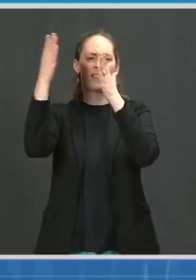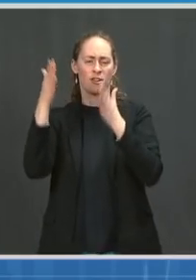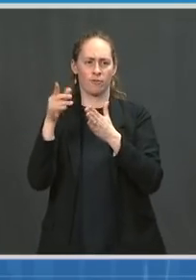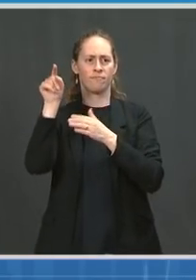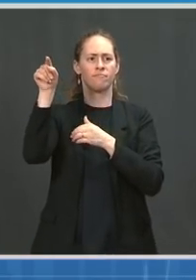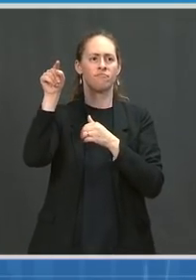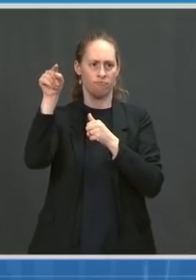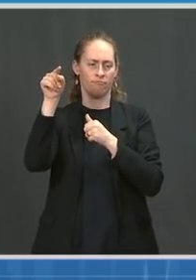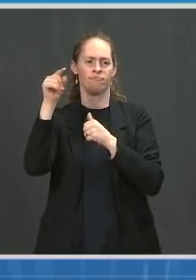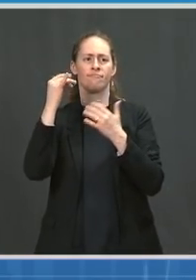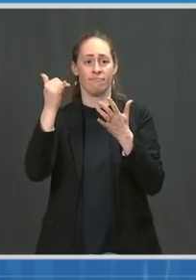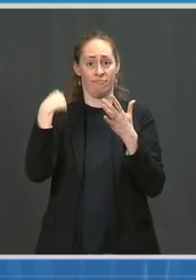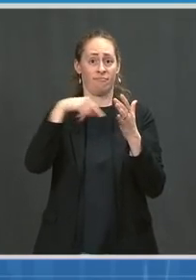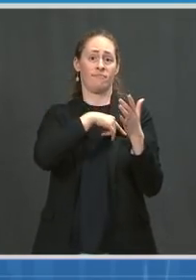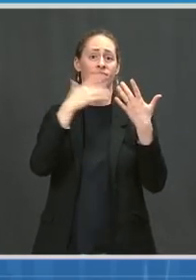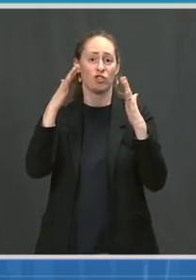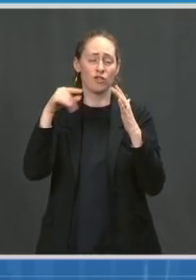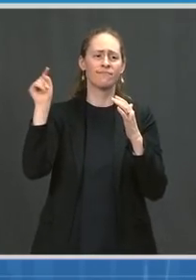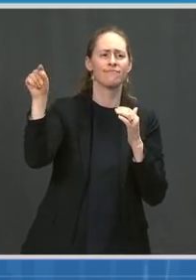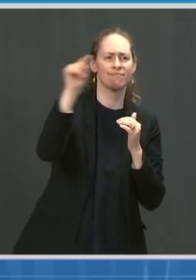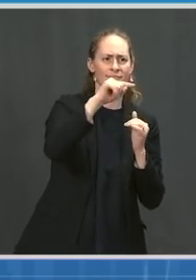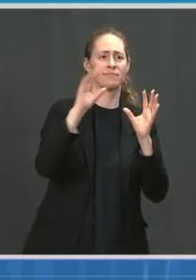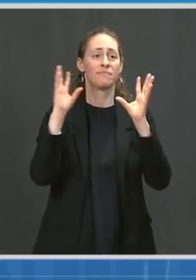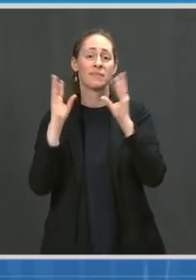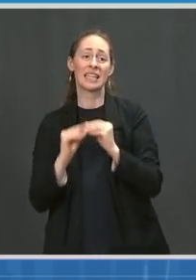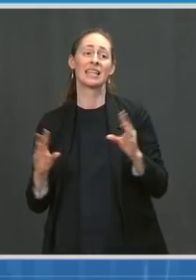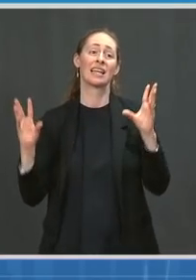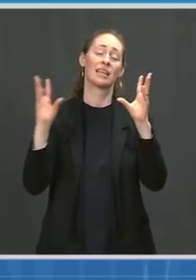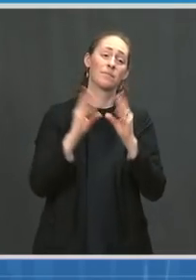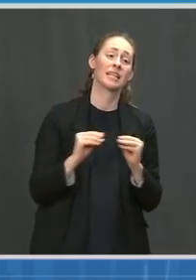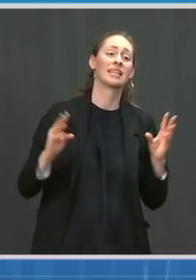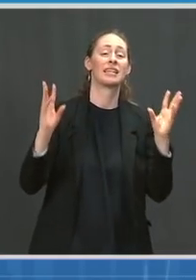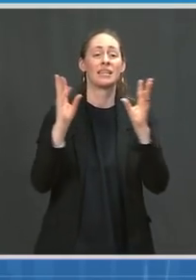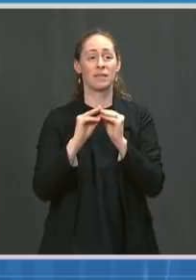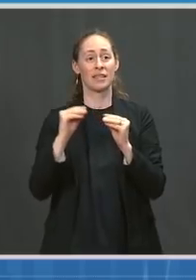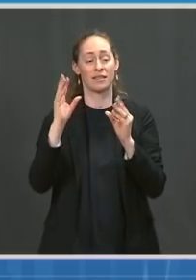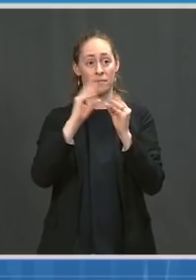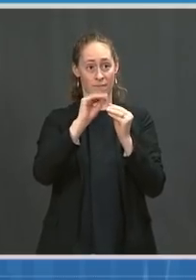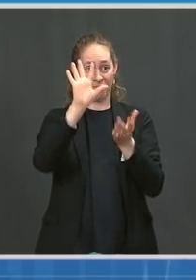could you imagine that on Zoom? -- in which we spoke about just what you're talking about: